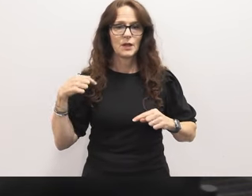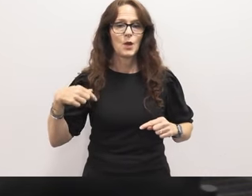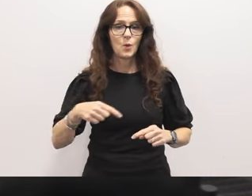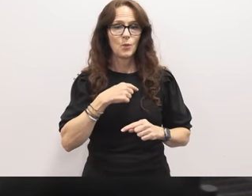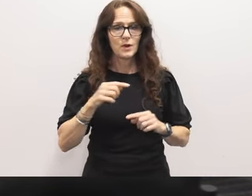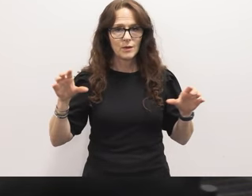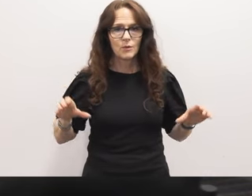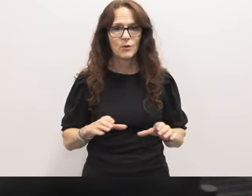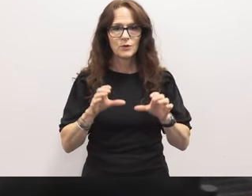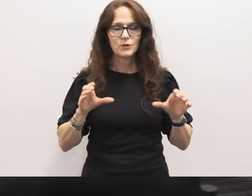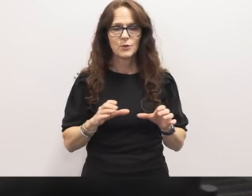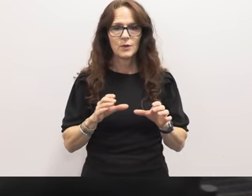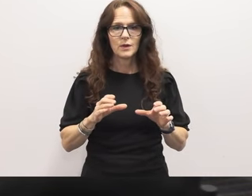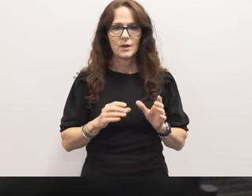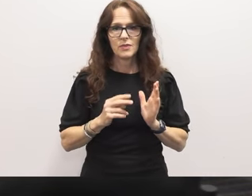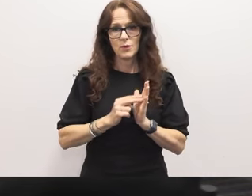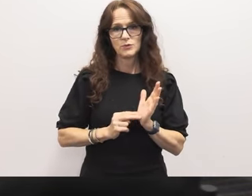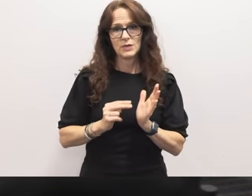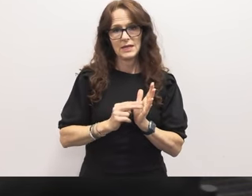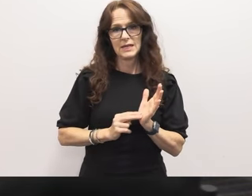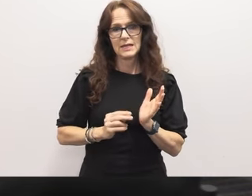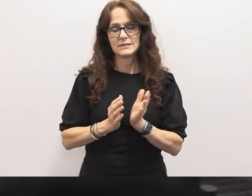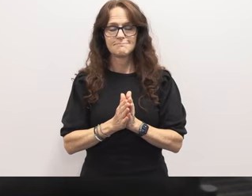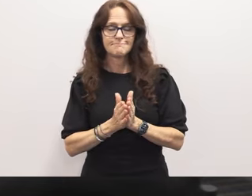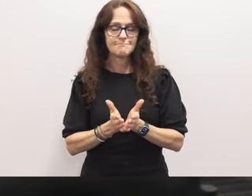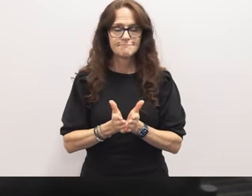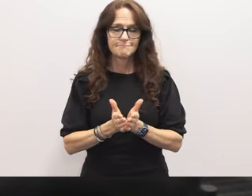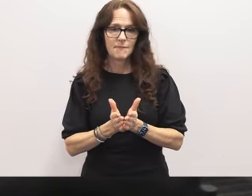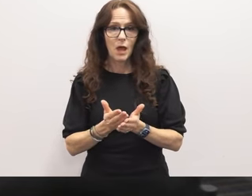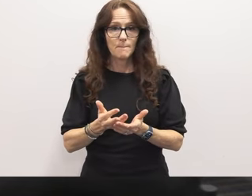that reading and right before the pandemic,